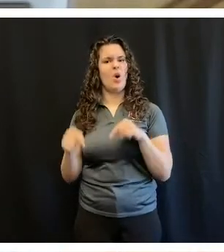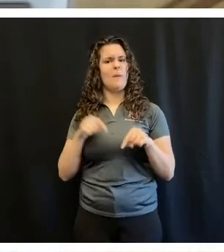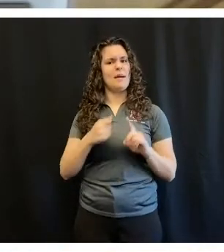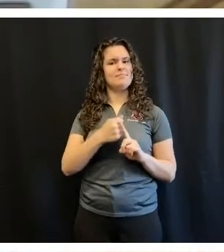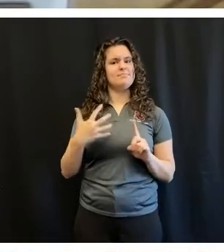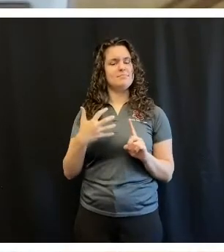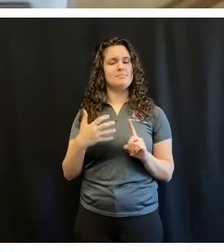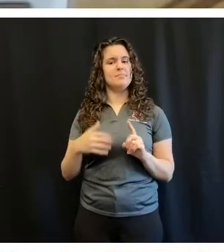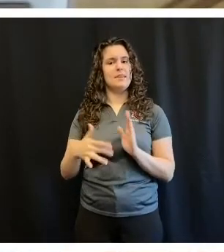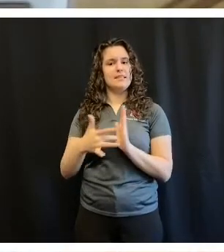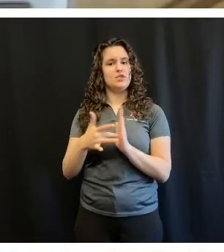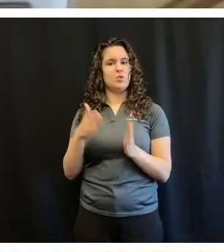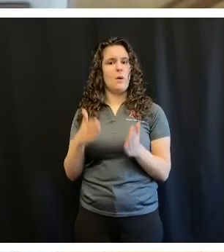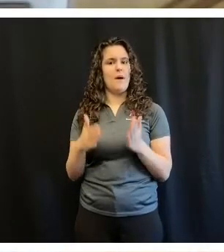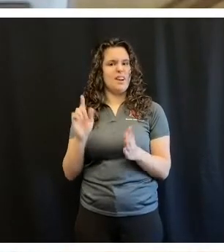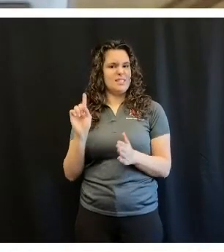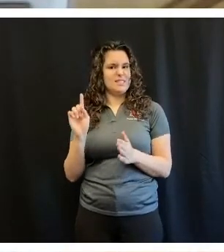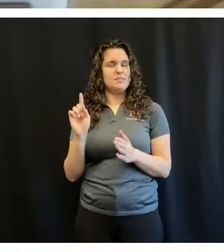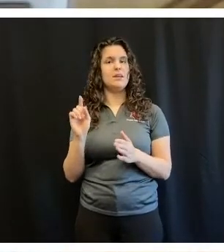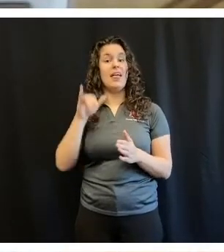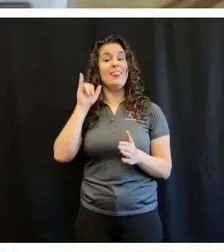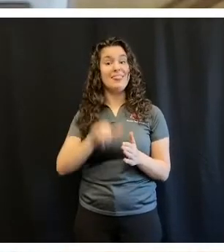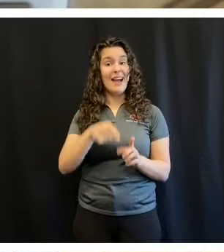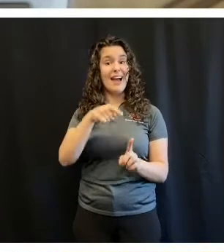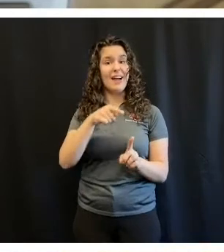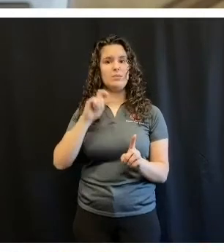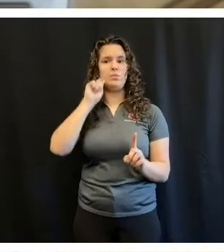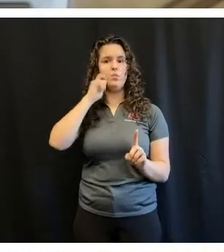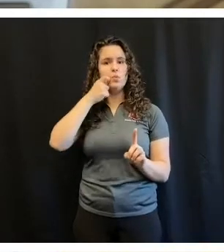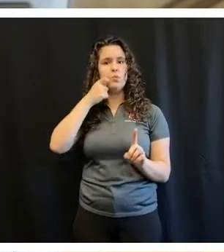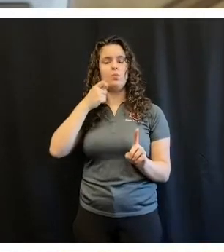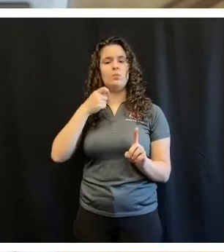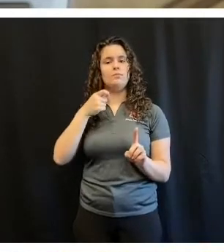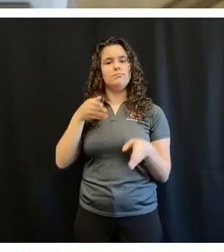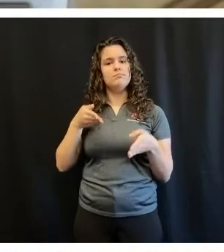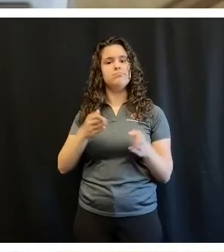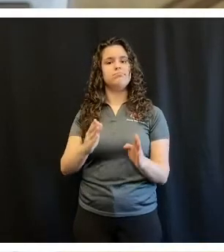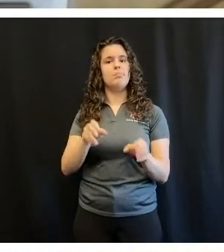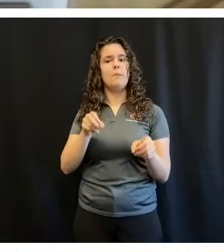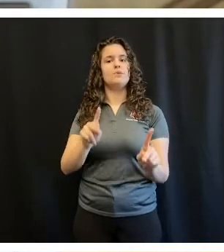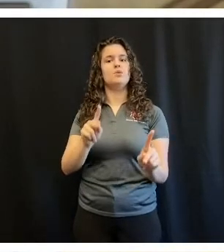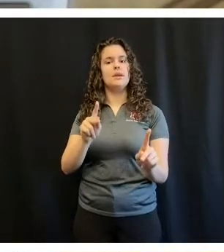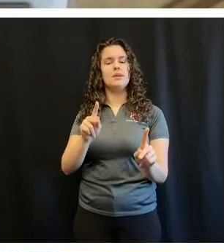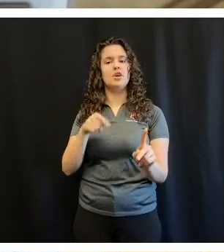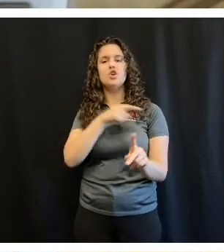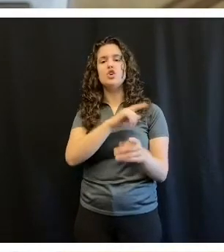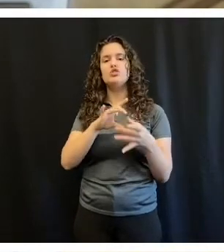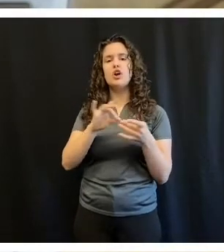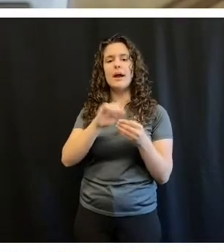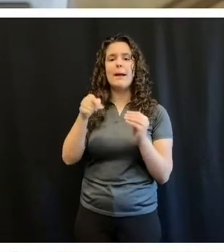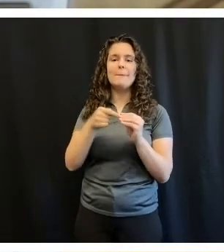That also is a platform where I know you're talking about a virtual robotics competition. [George] Yes.